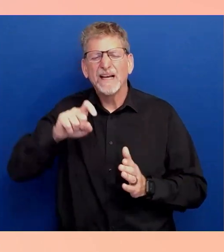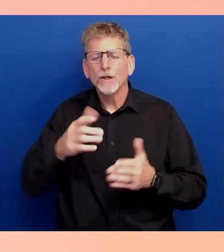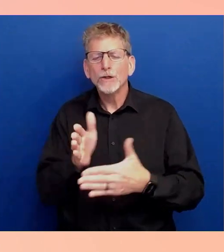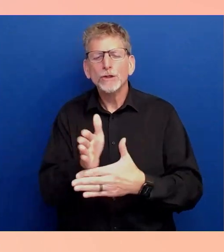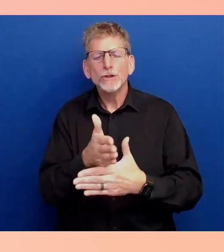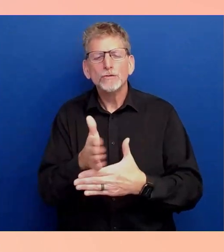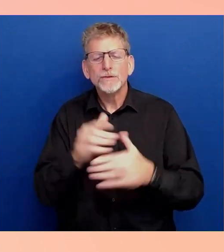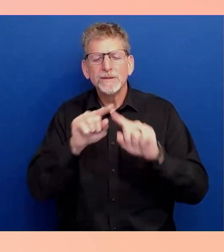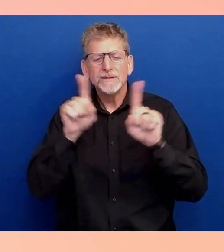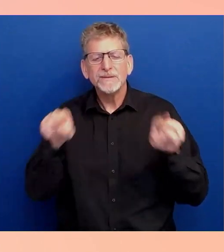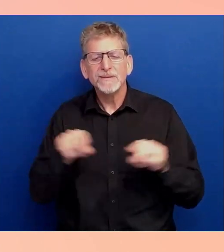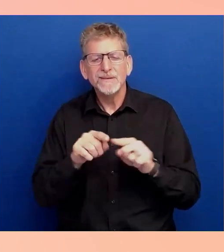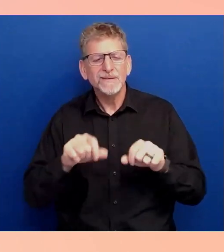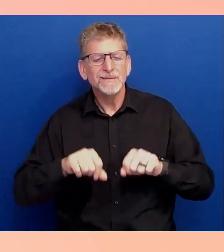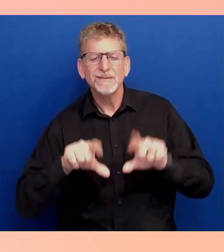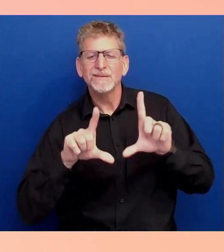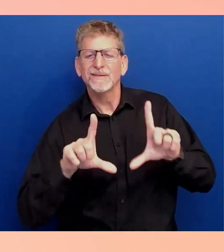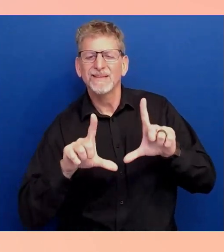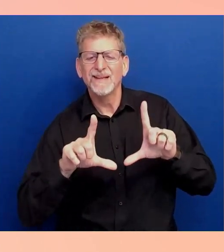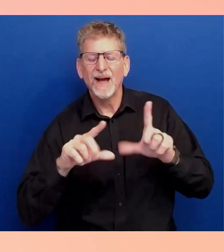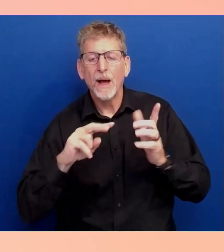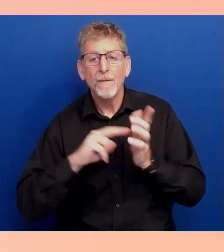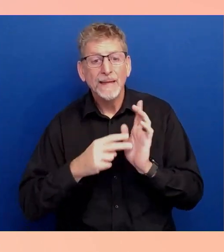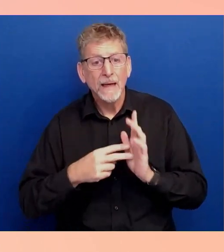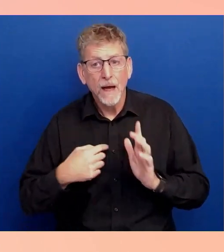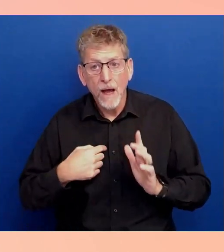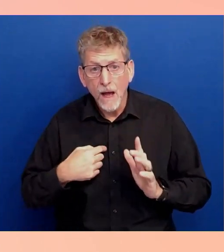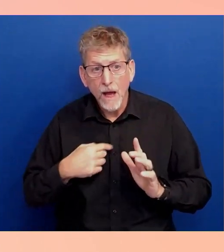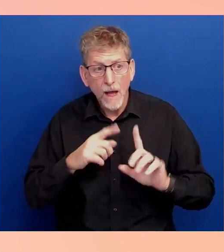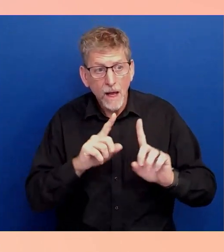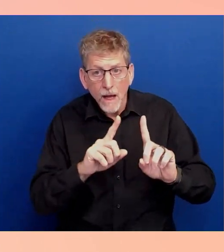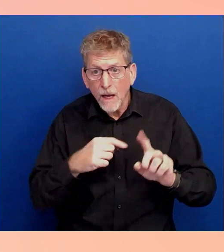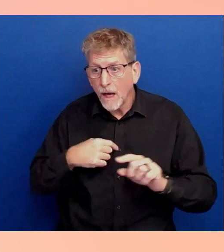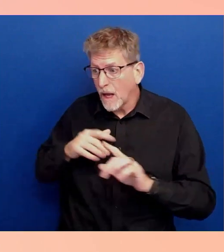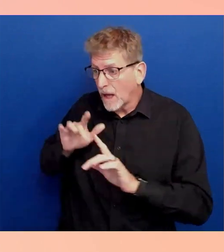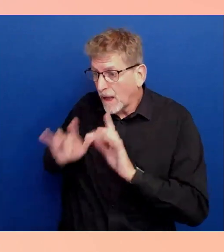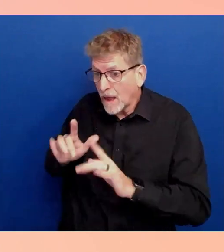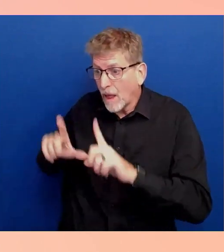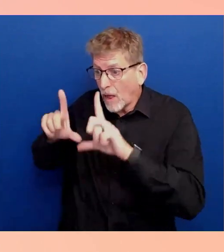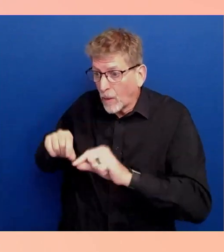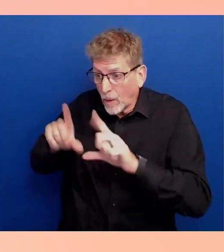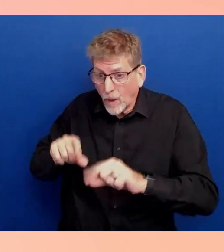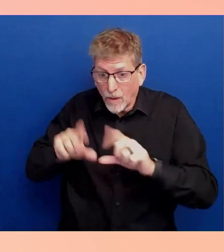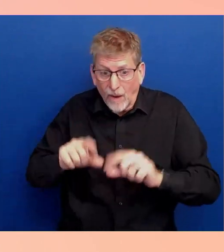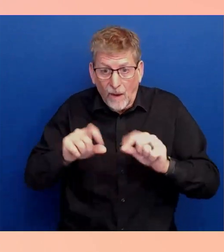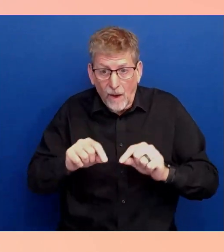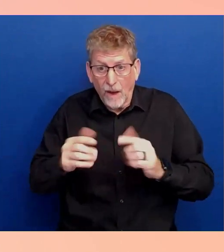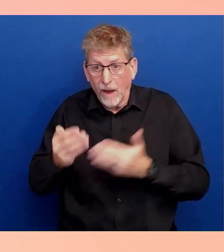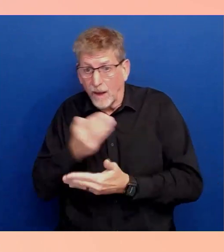close all the windows except that one I want to share, switch to the meeting Window,